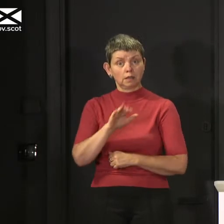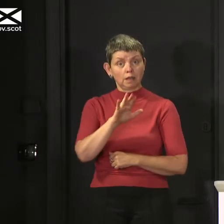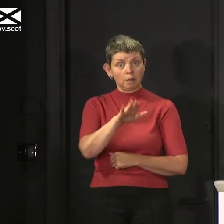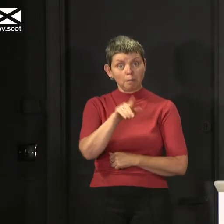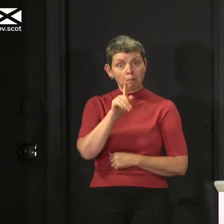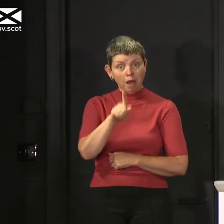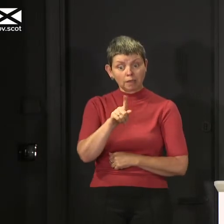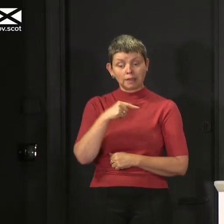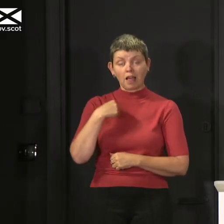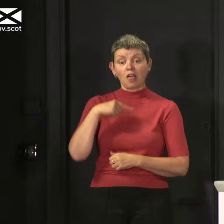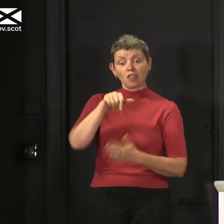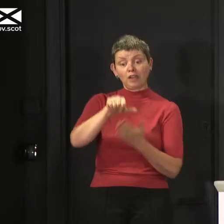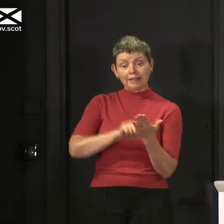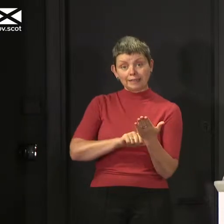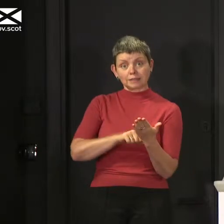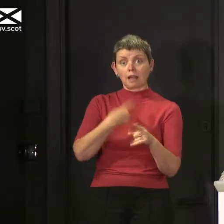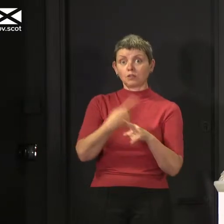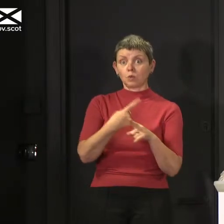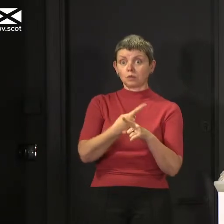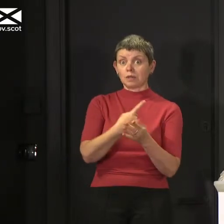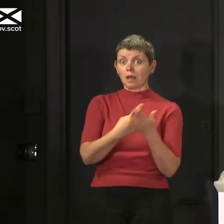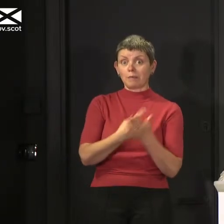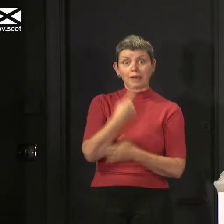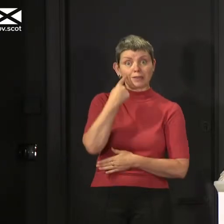that I was talking about yesterday is not the same one that the UK Government has shared